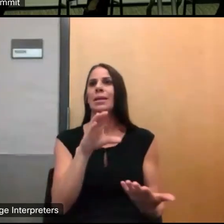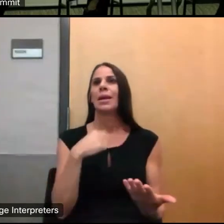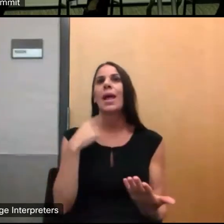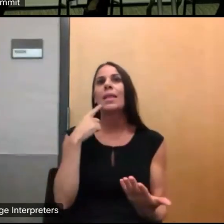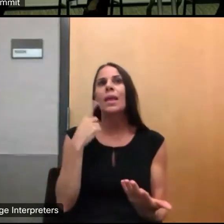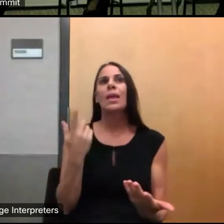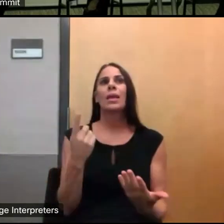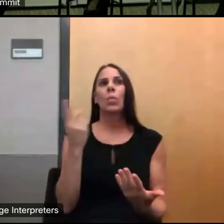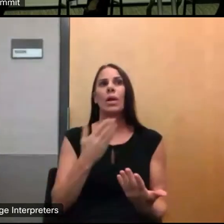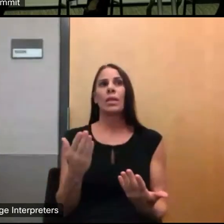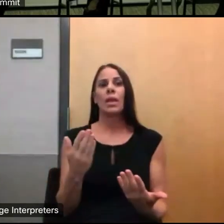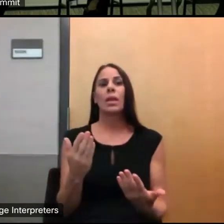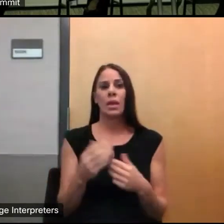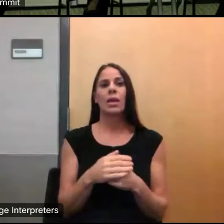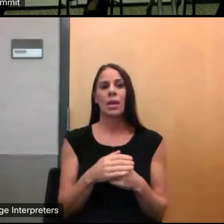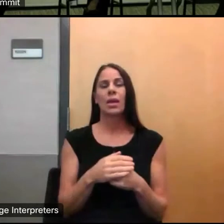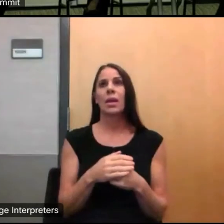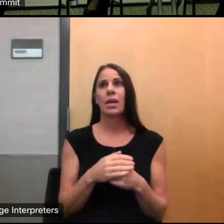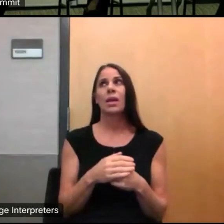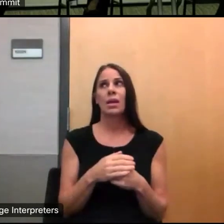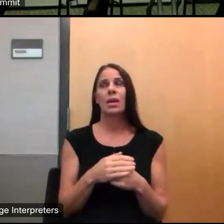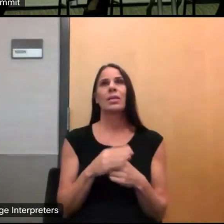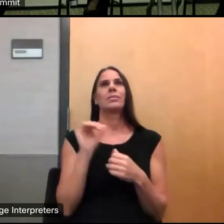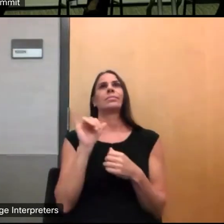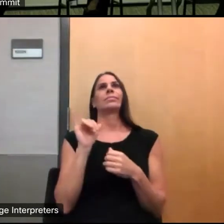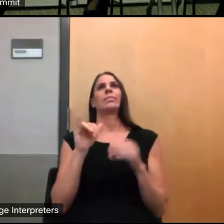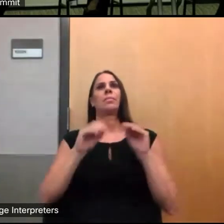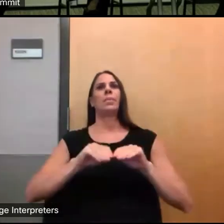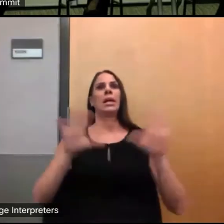I think is really been made clear over the last couple years is just the shift and who